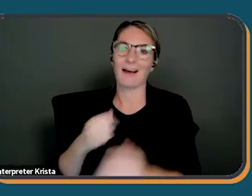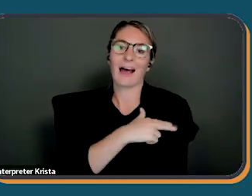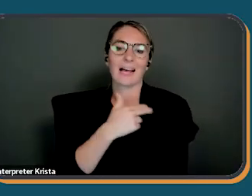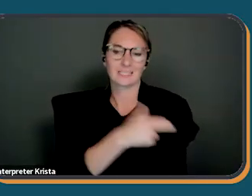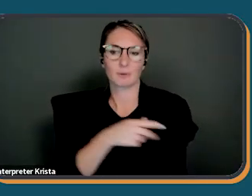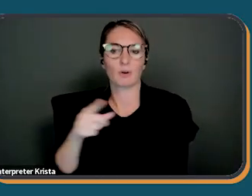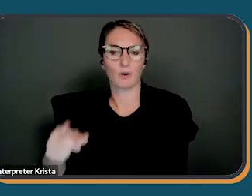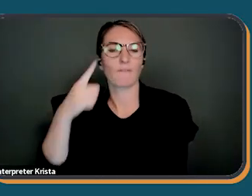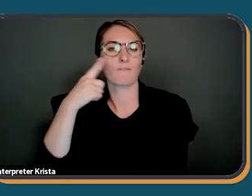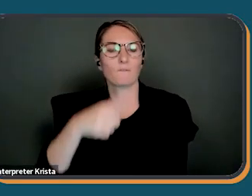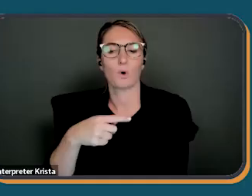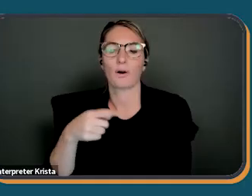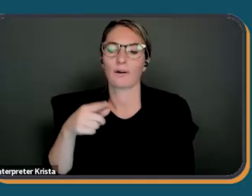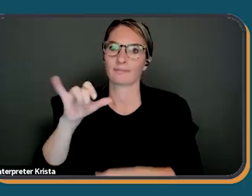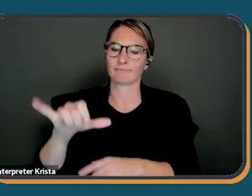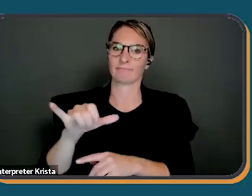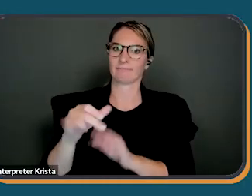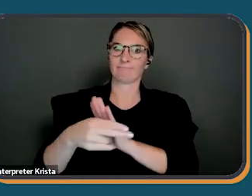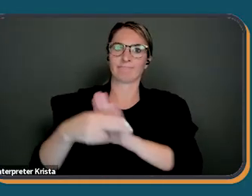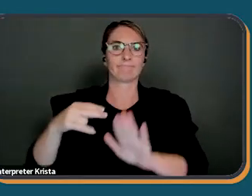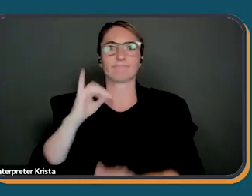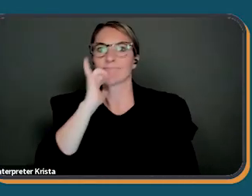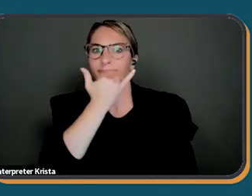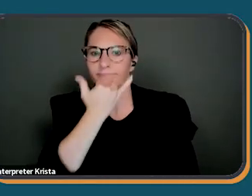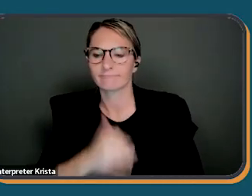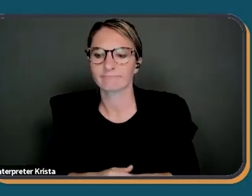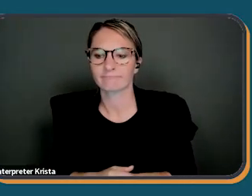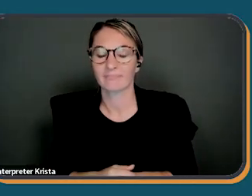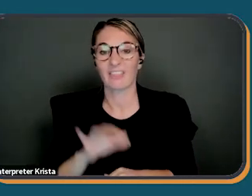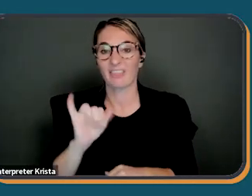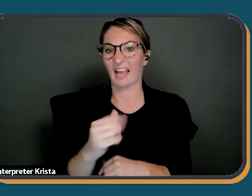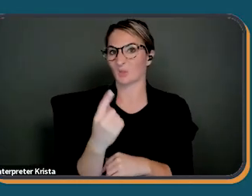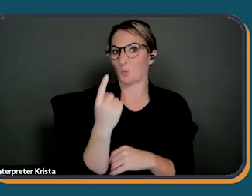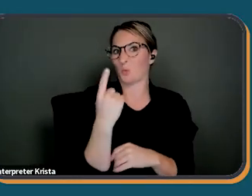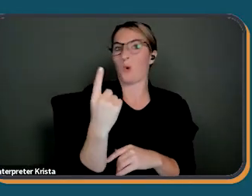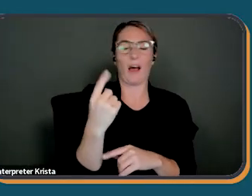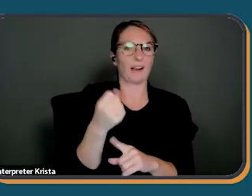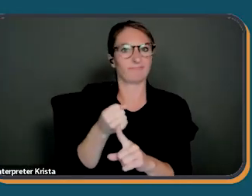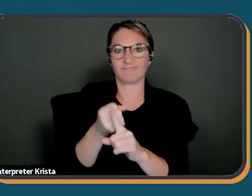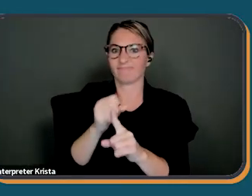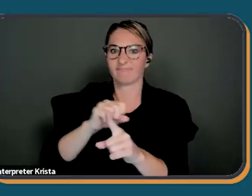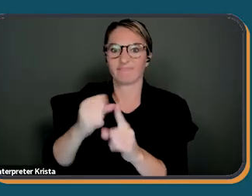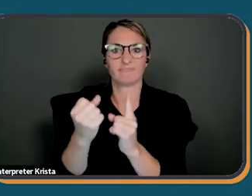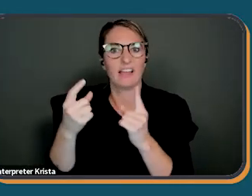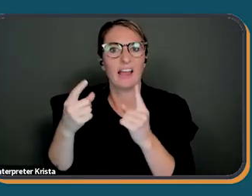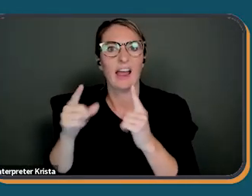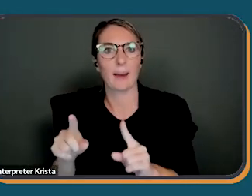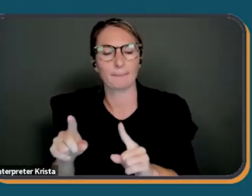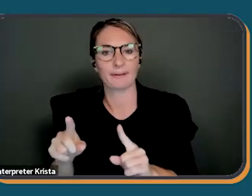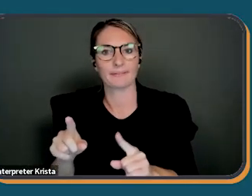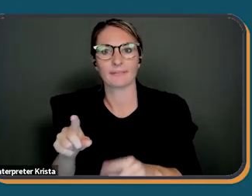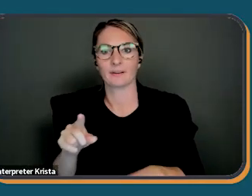This is far from the only story that I or others have. These incidences can feel like a real threat to safety and care.